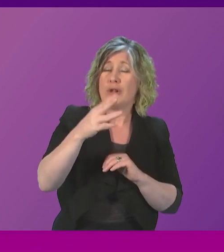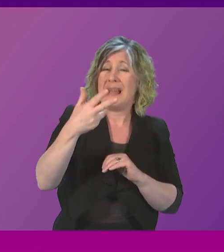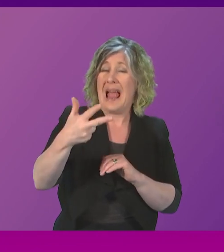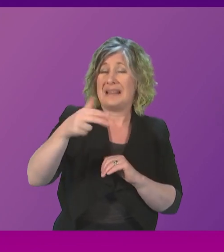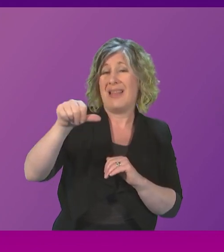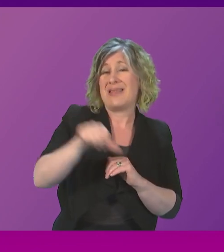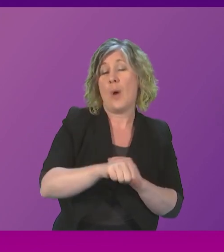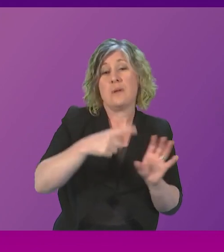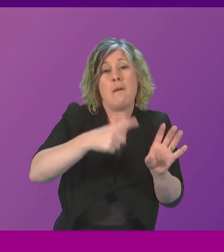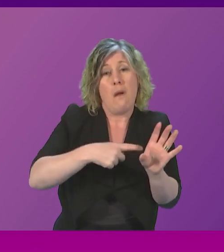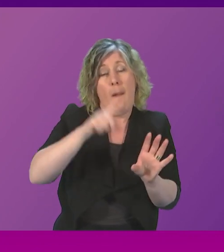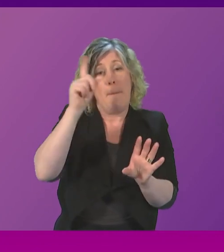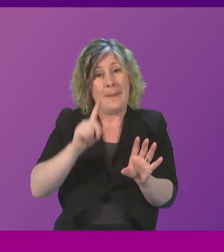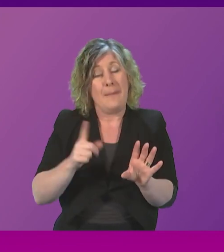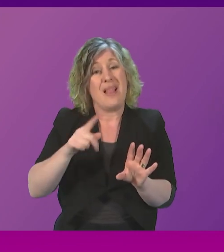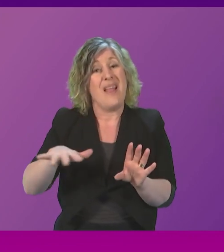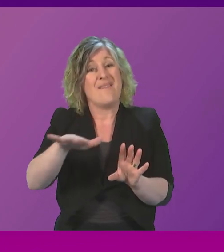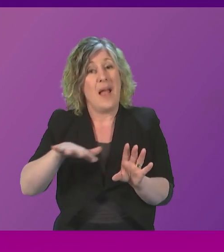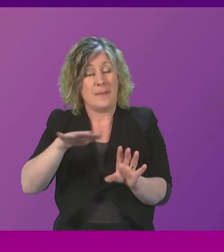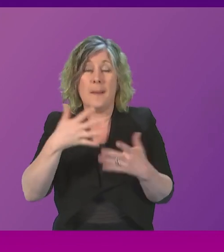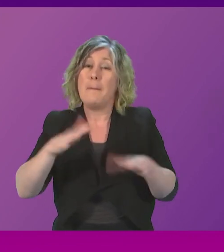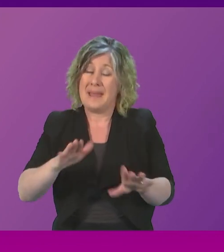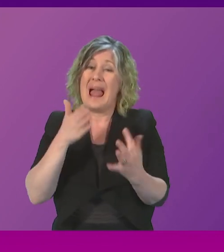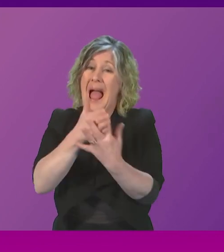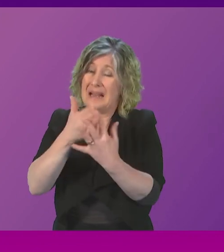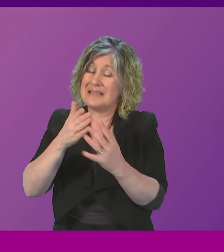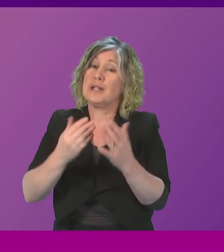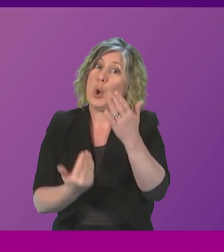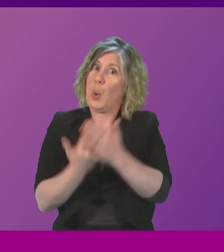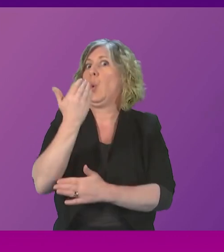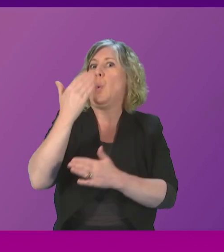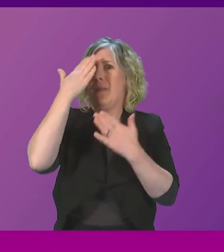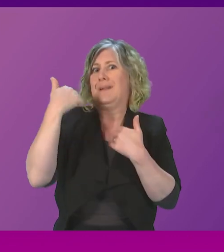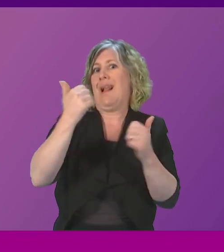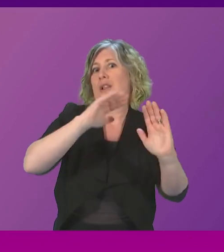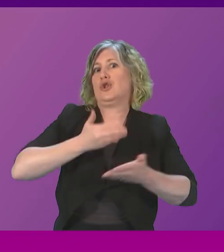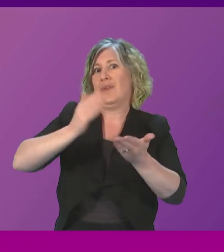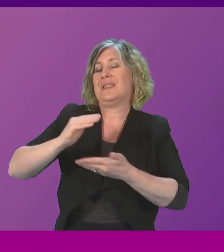accessed more than 213 new and enhanced community-based mental health services between January and June 2022. Why do I mention that?